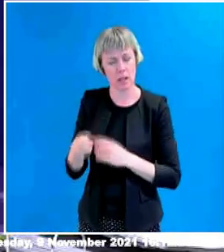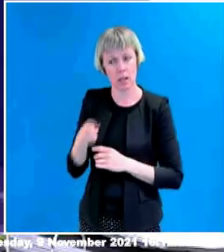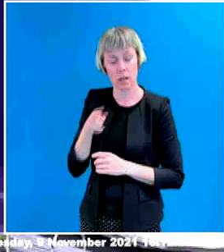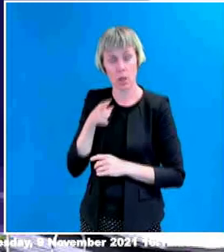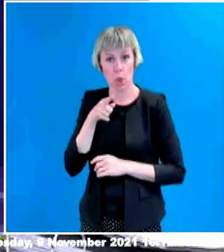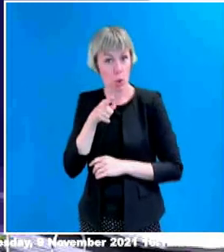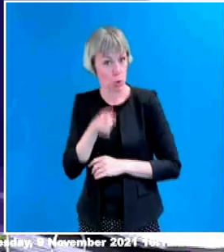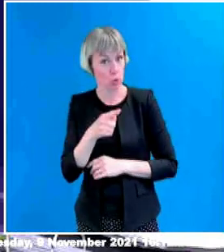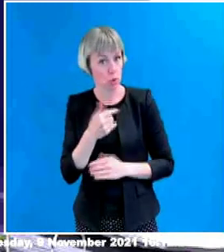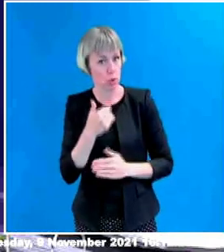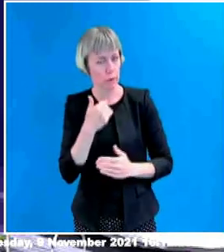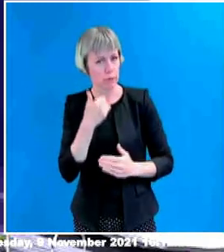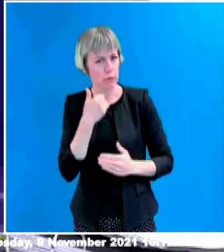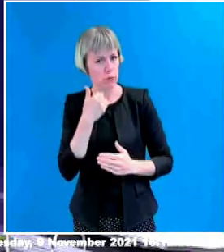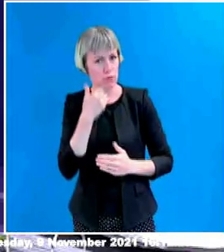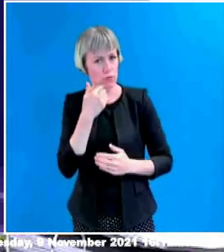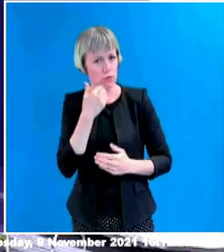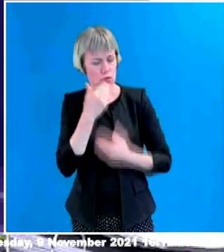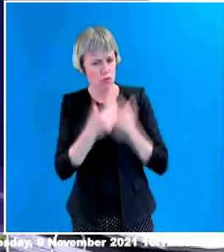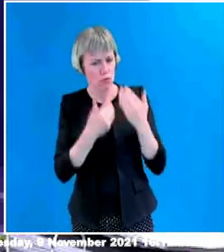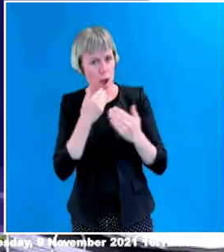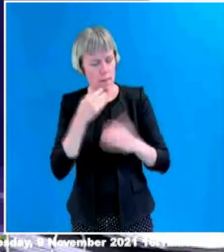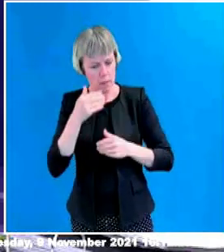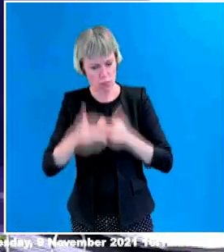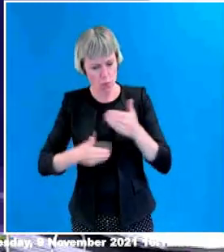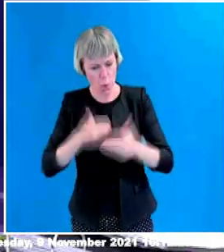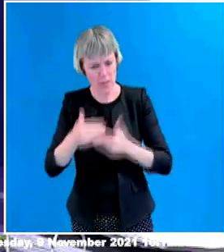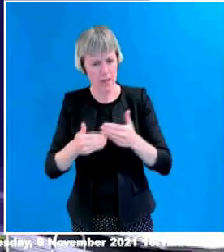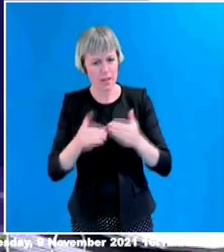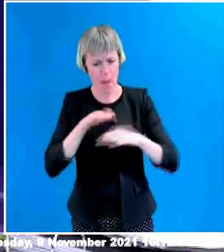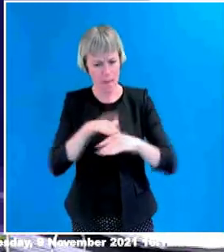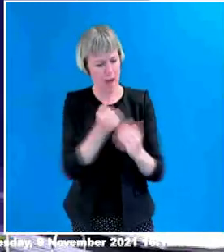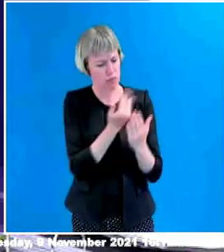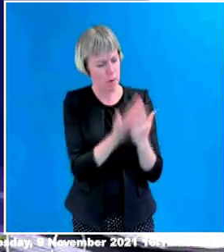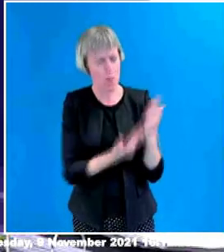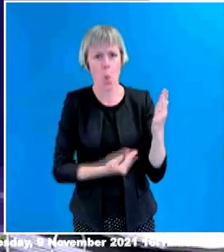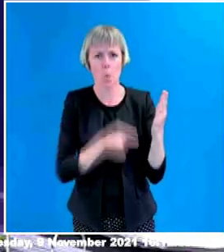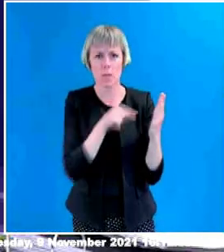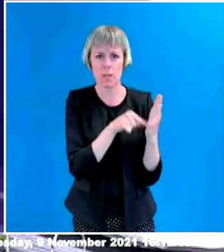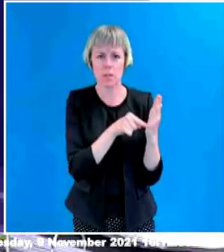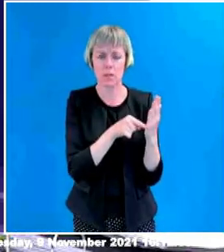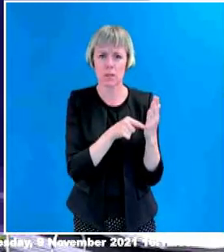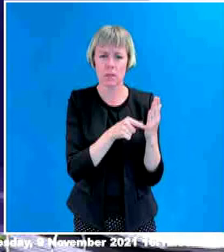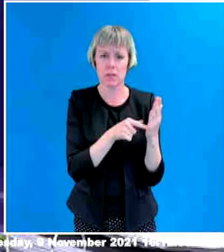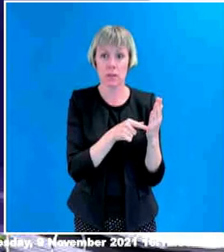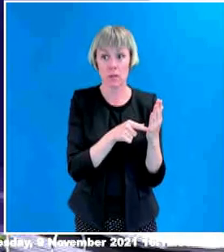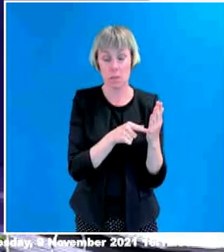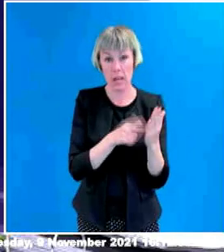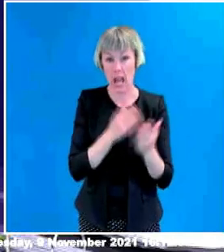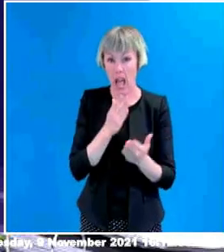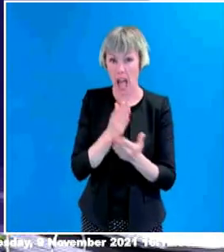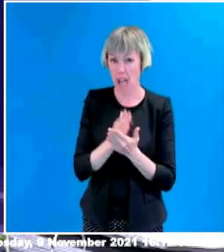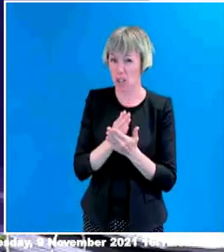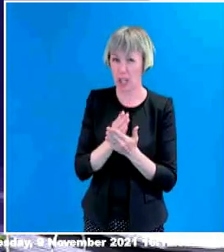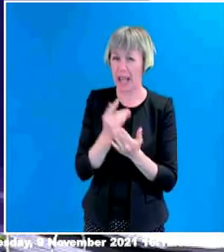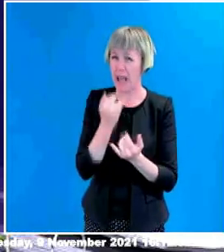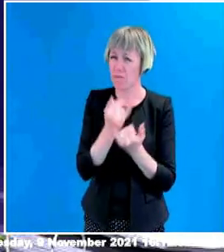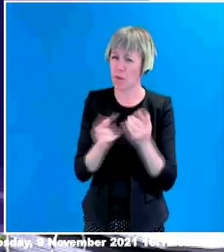received reports from other people, but don't you think that that would be exactly the kind of thing that somebody very senior in the Commonwealth Public